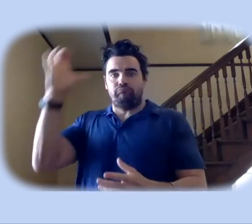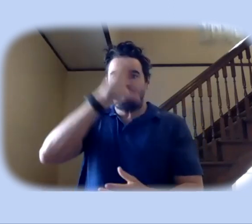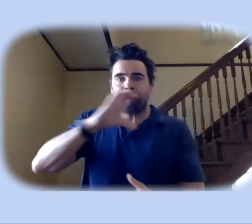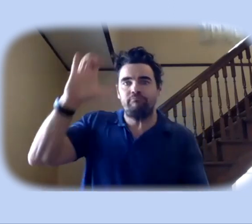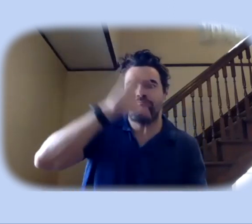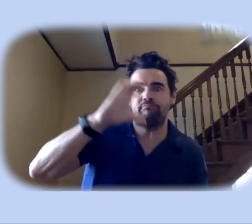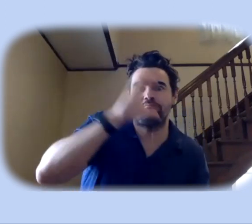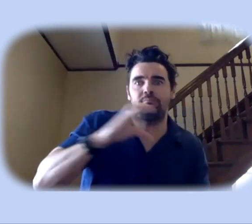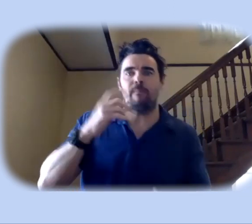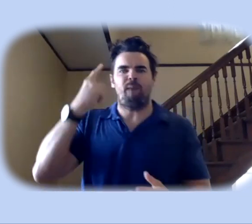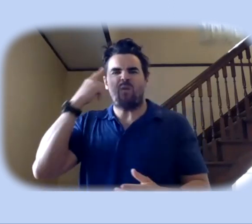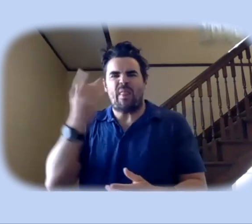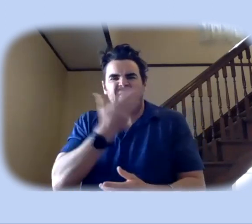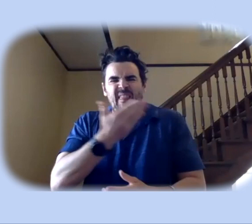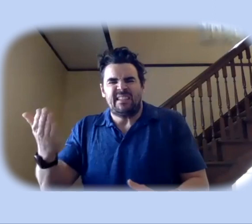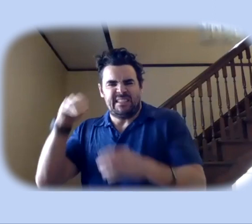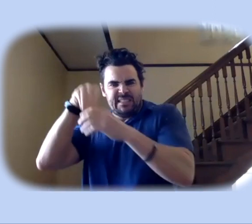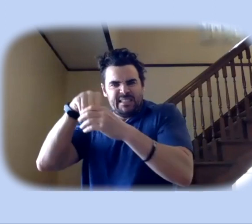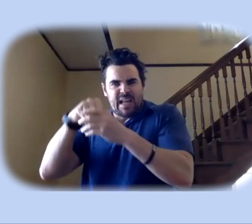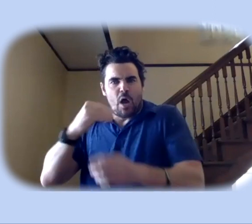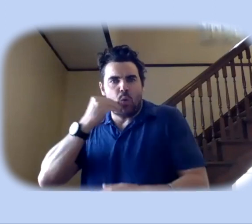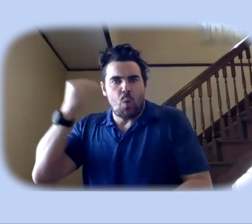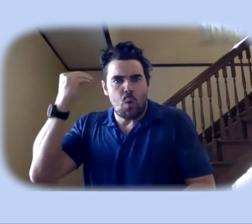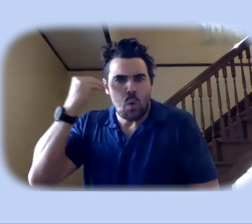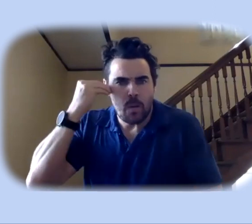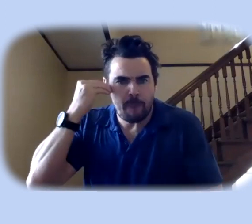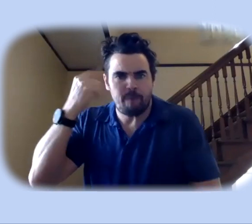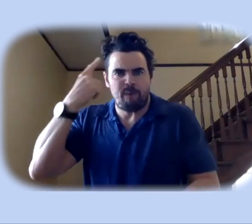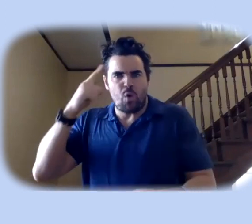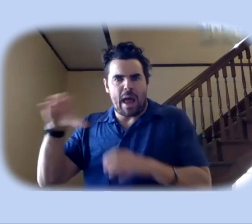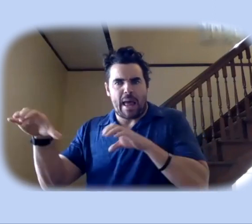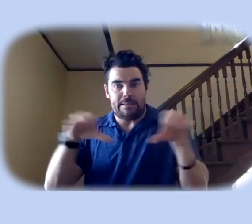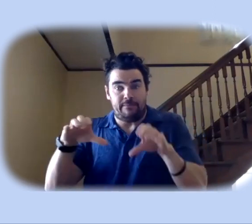We also want you to learn how to use the items you have around the house for different kinds of